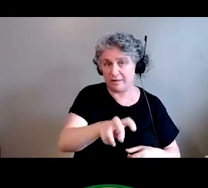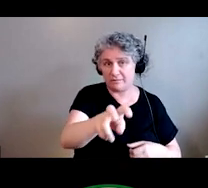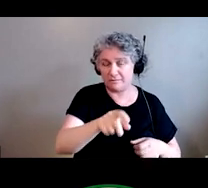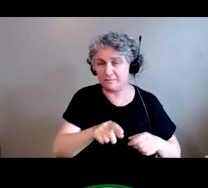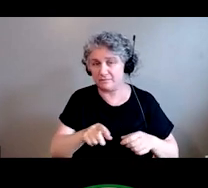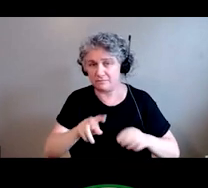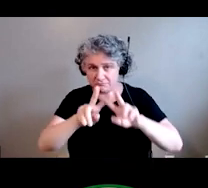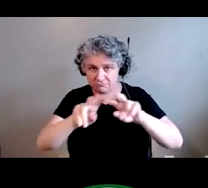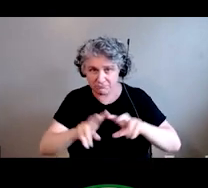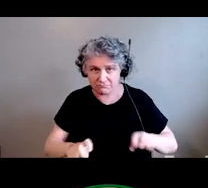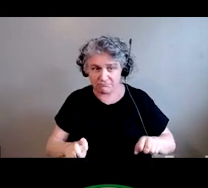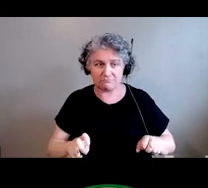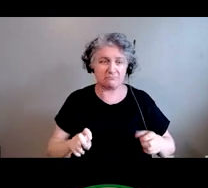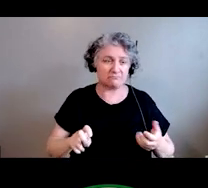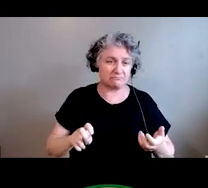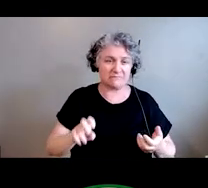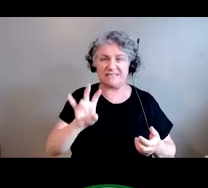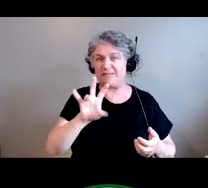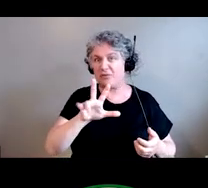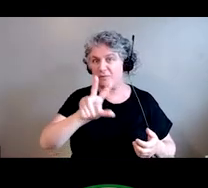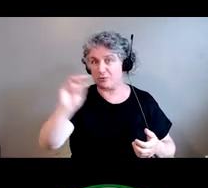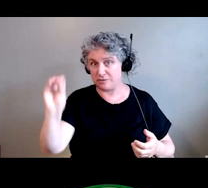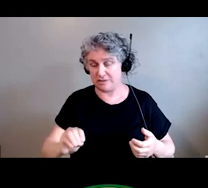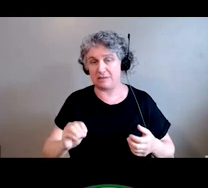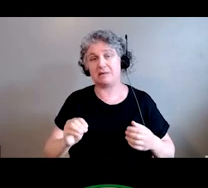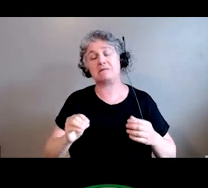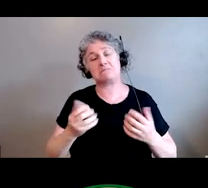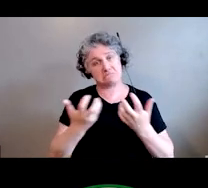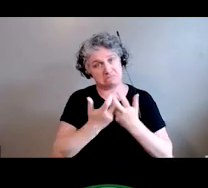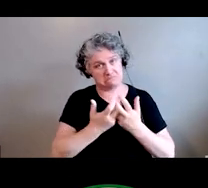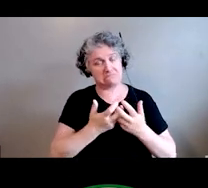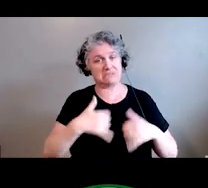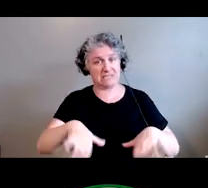that are leading the way in showing that access and inclusion nature can be done right.